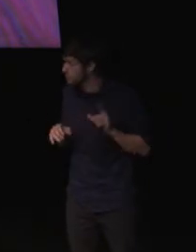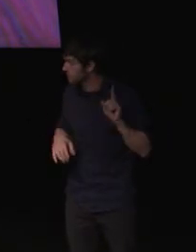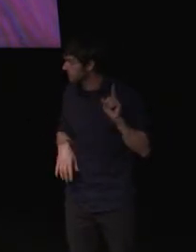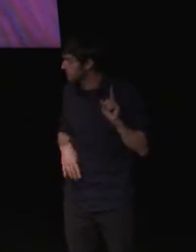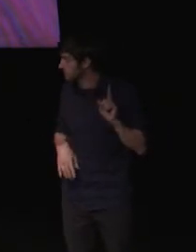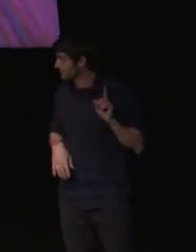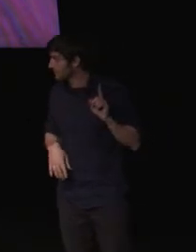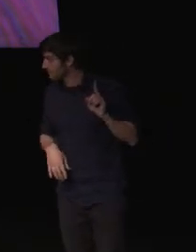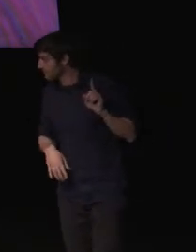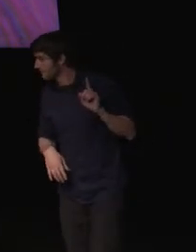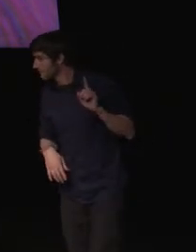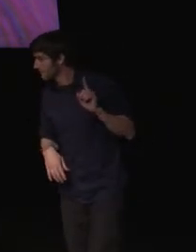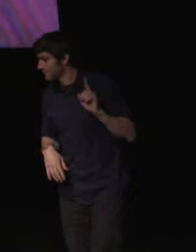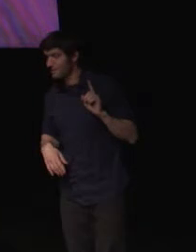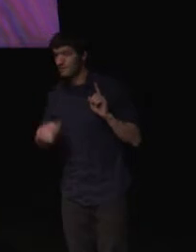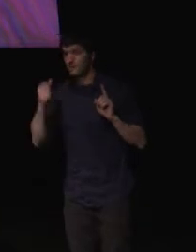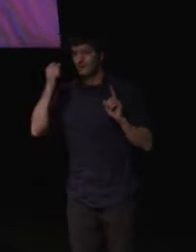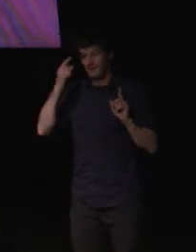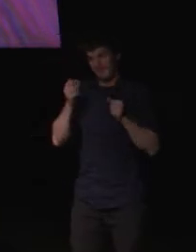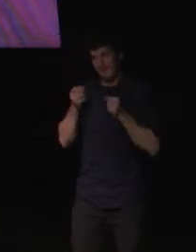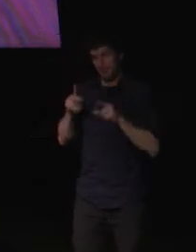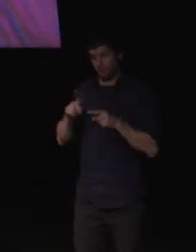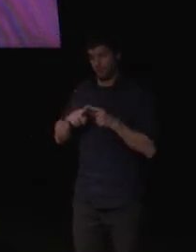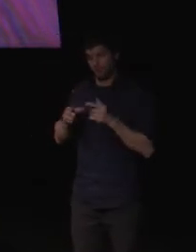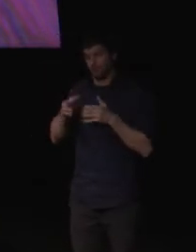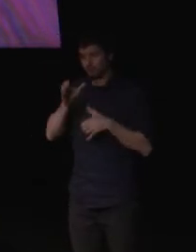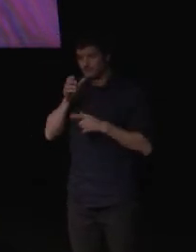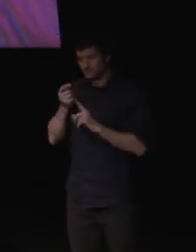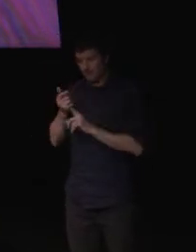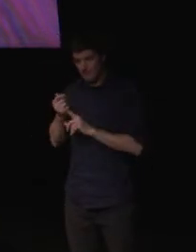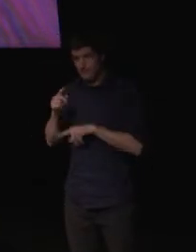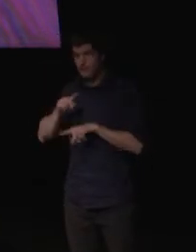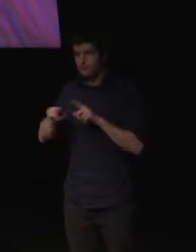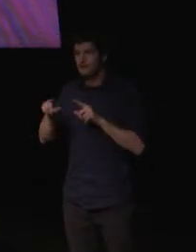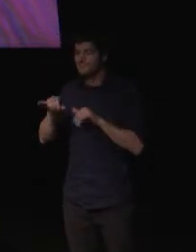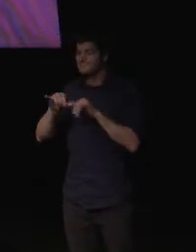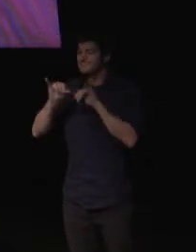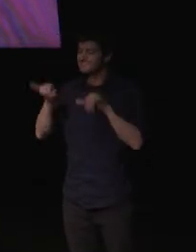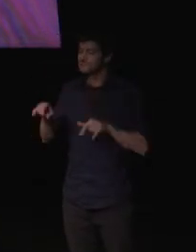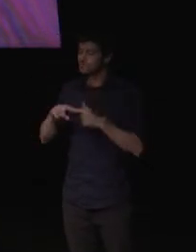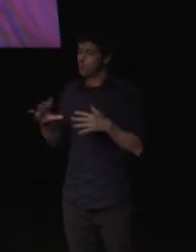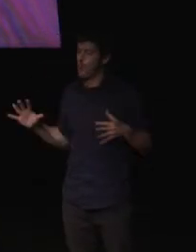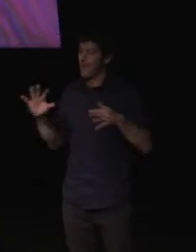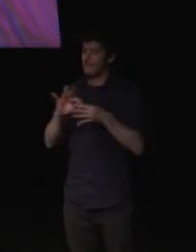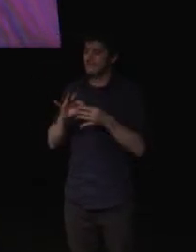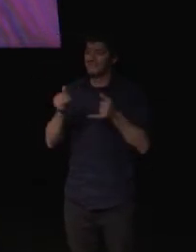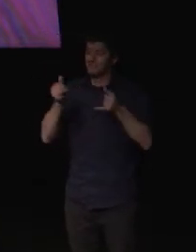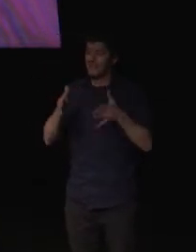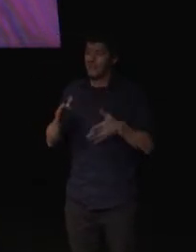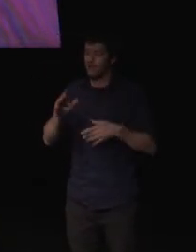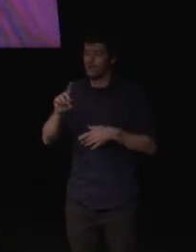it is also a system for connecting player devices through an encrypted low-latency network.